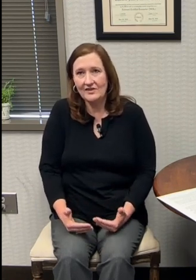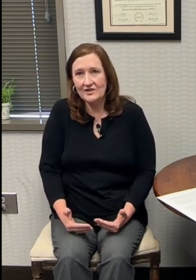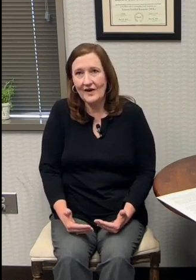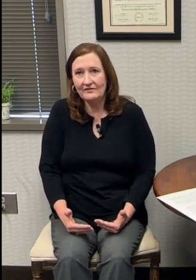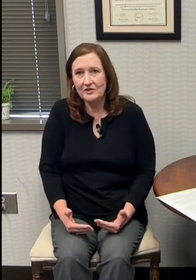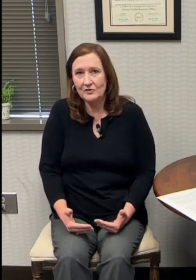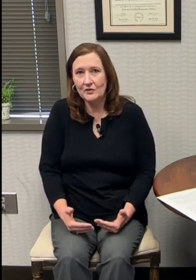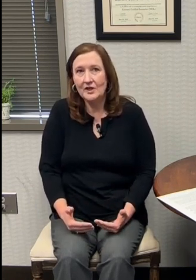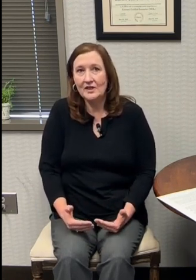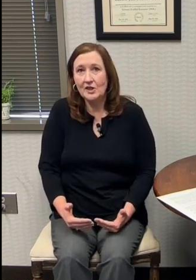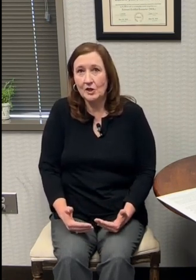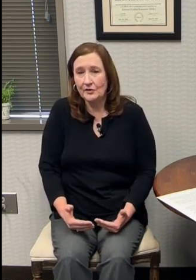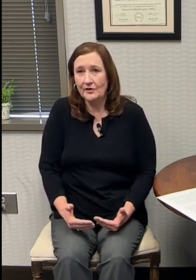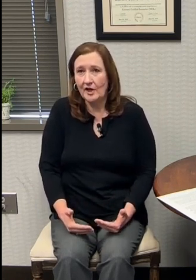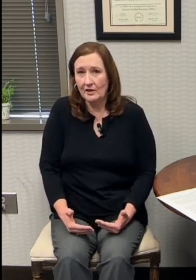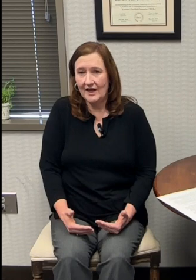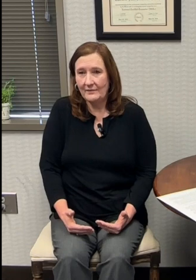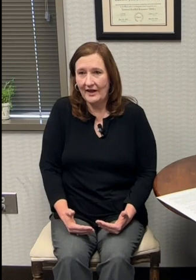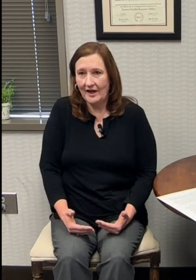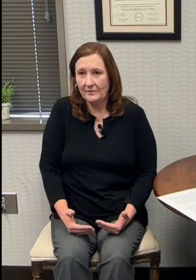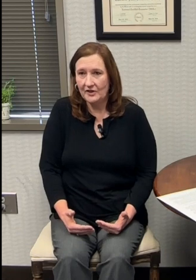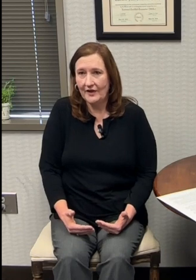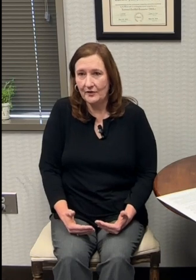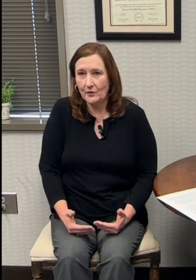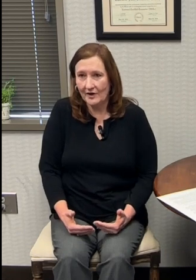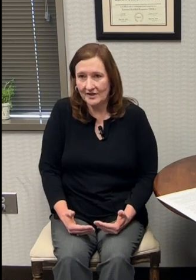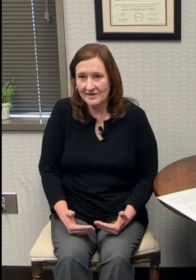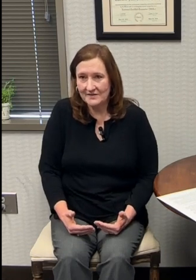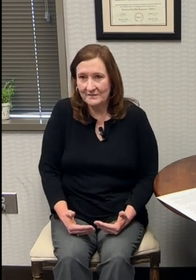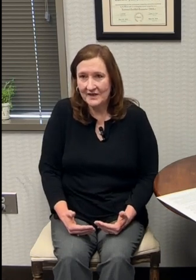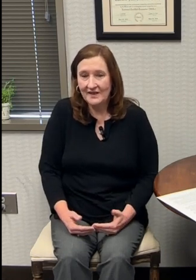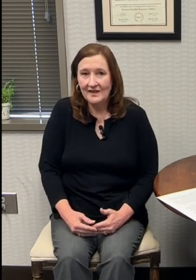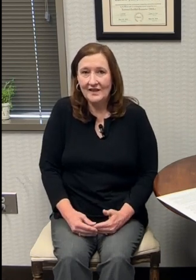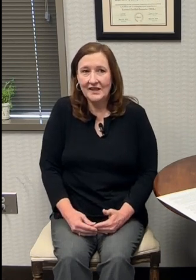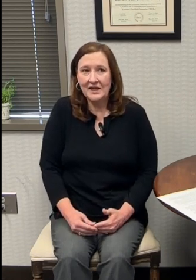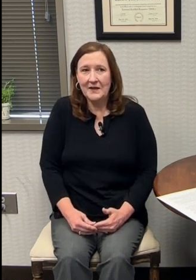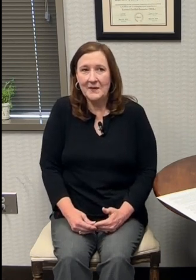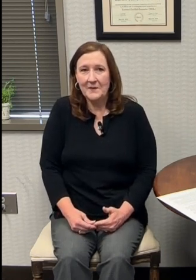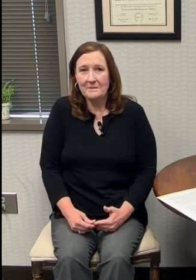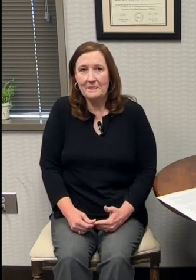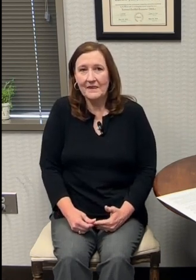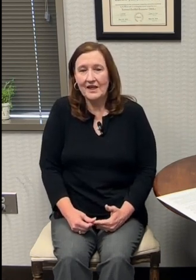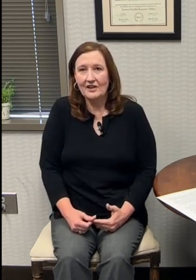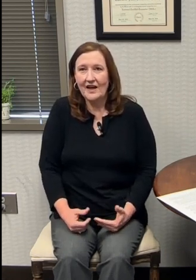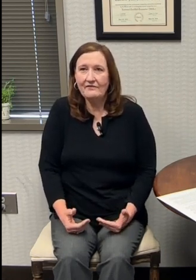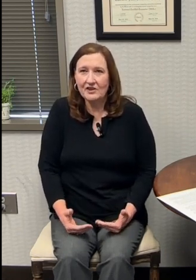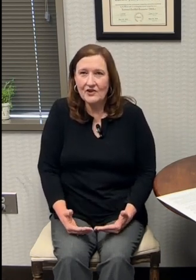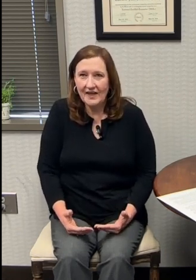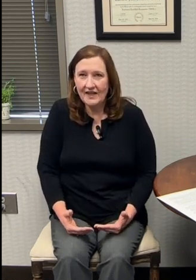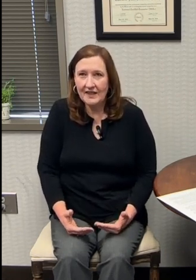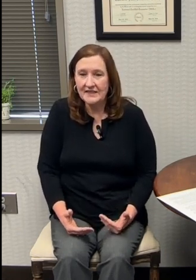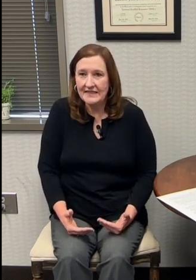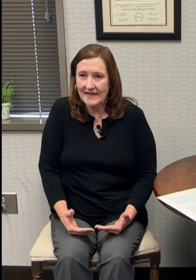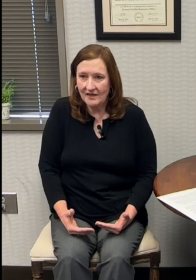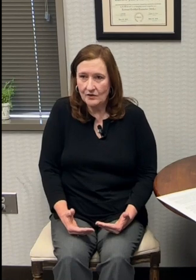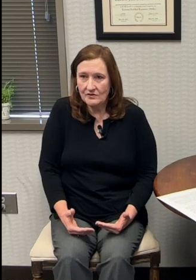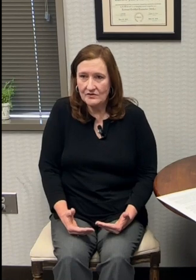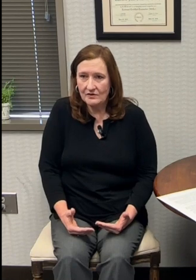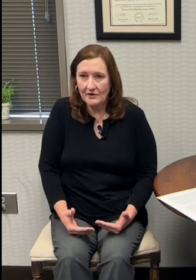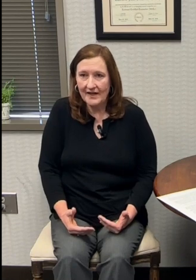also have to learn a lot about how Mental Health Works um a lot of our training and standards are